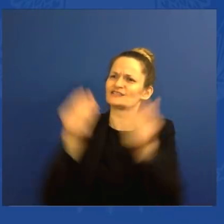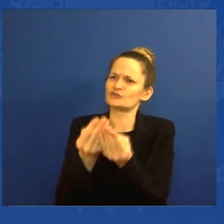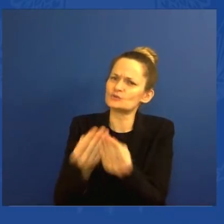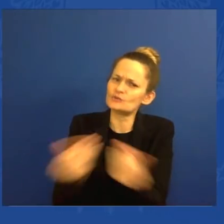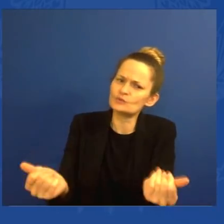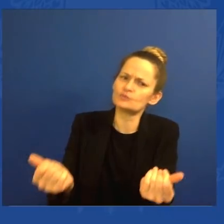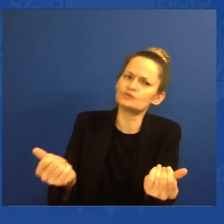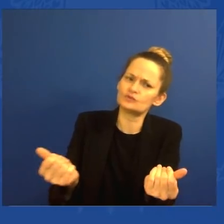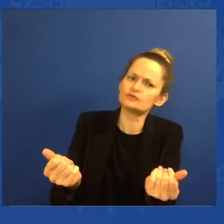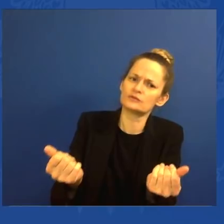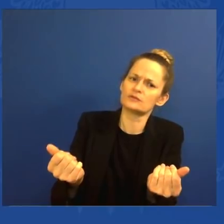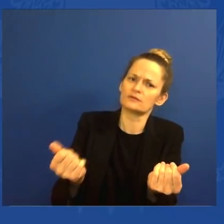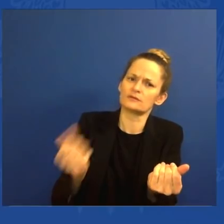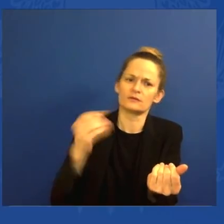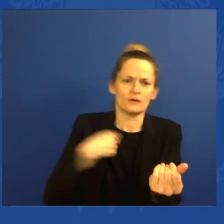So, I think it's critically important.